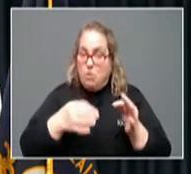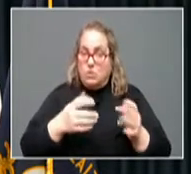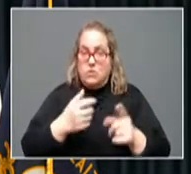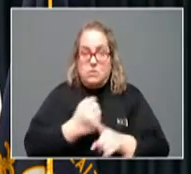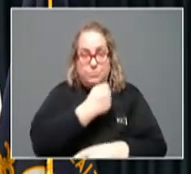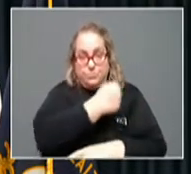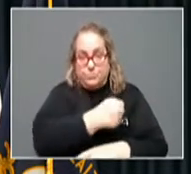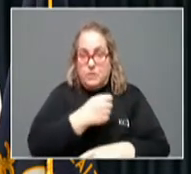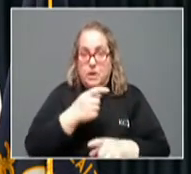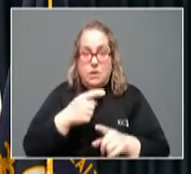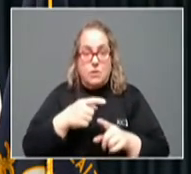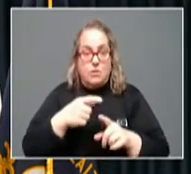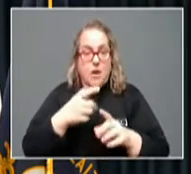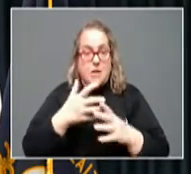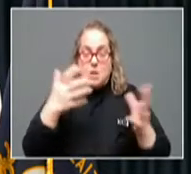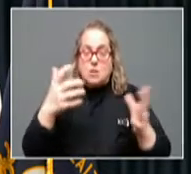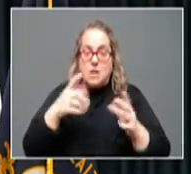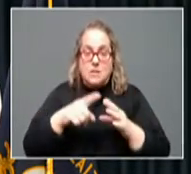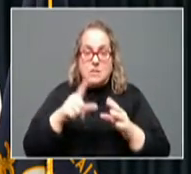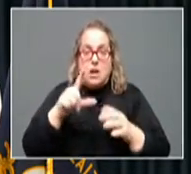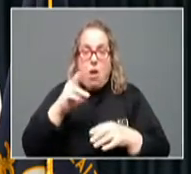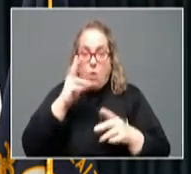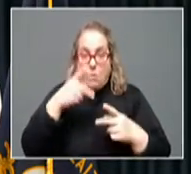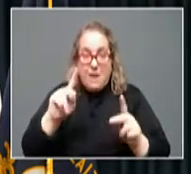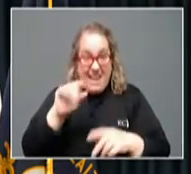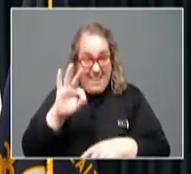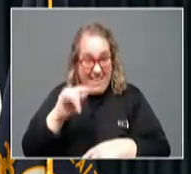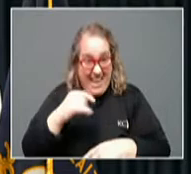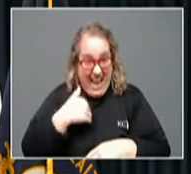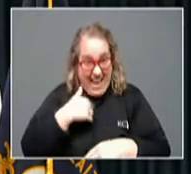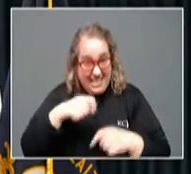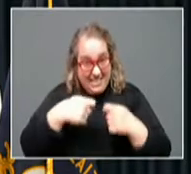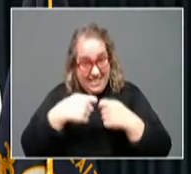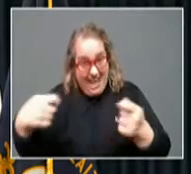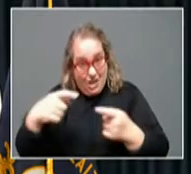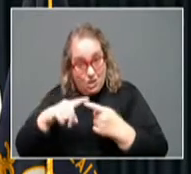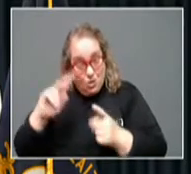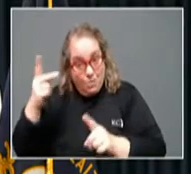with a political race, by God, if you disagree with someone, you vote against